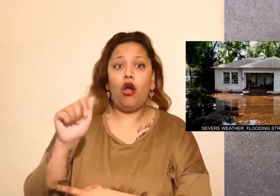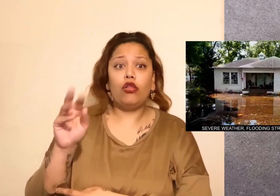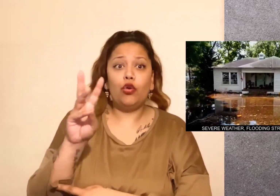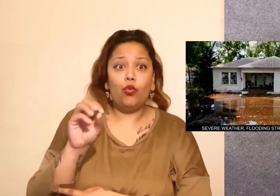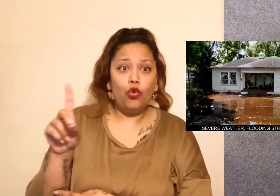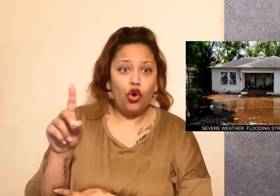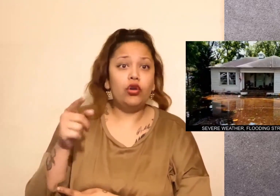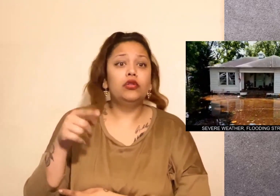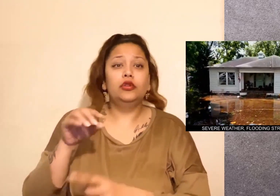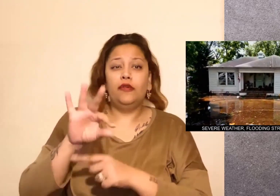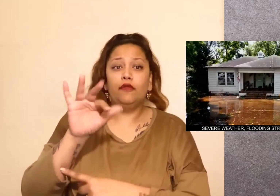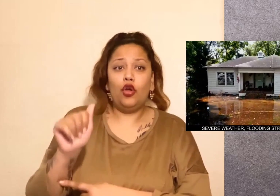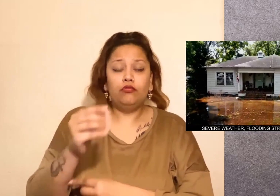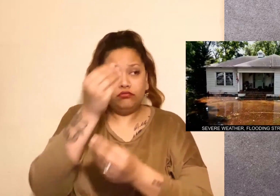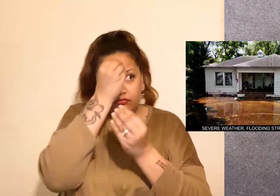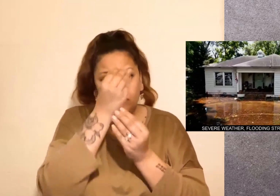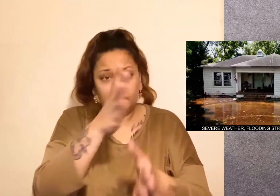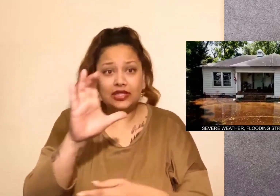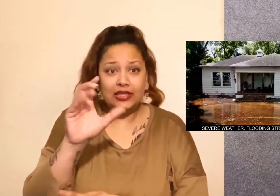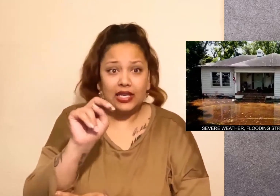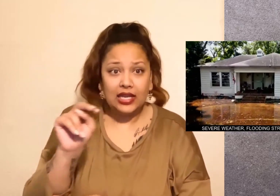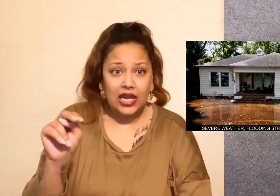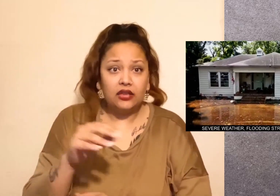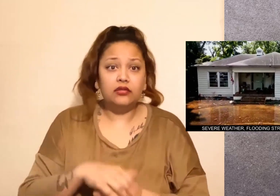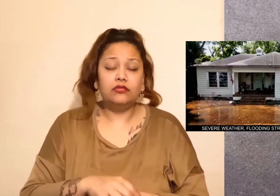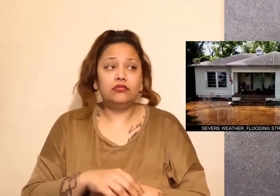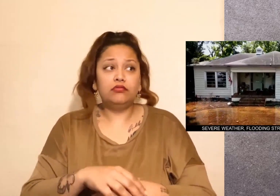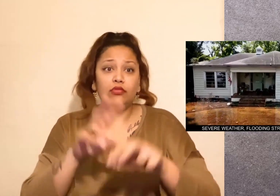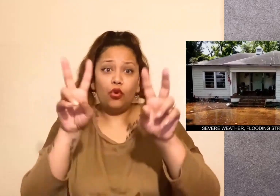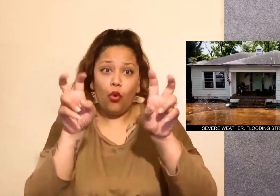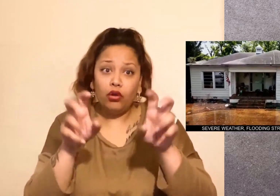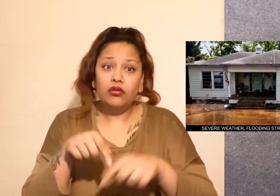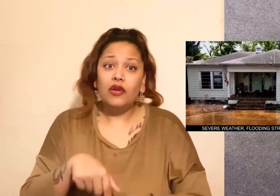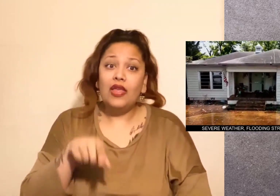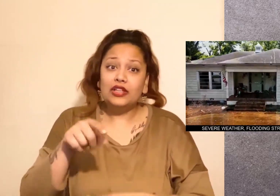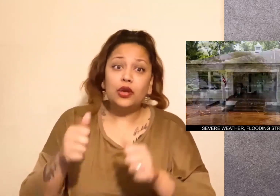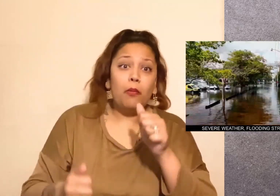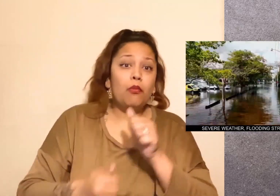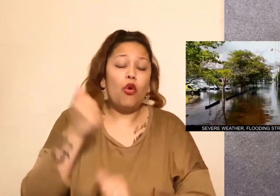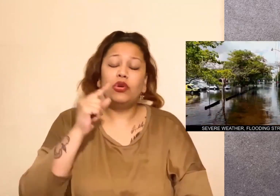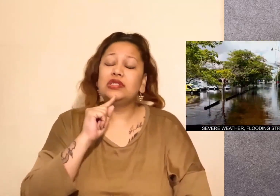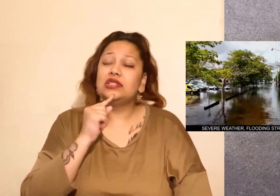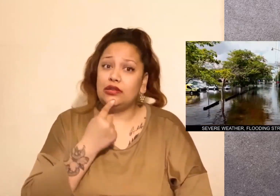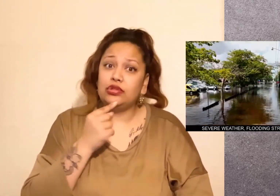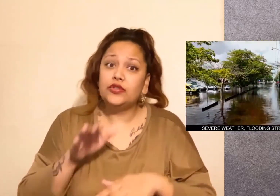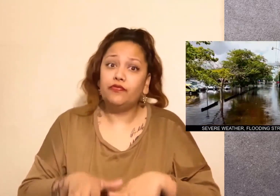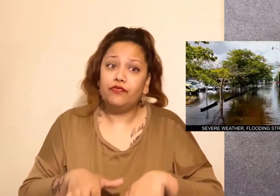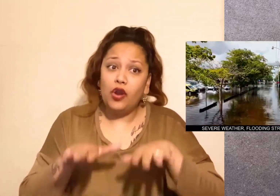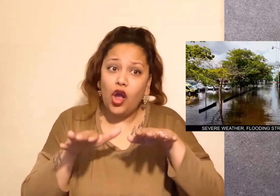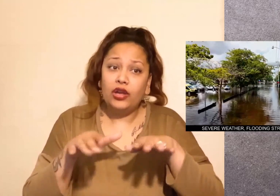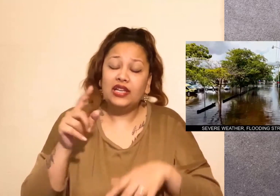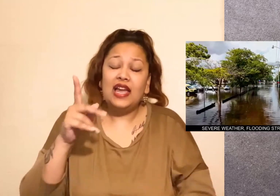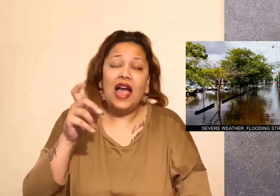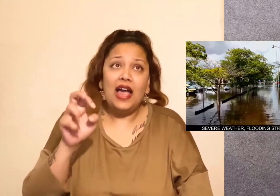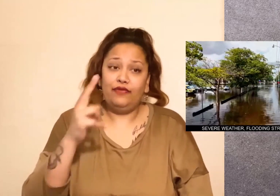the mayor of Hollywood Florida told CNN that quote this is the most severe flooding he's ever seen